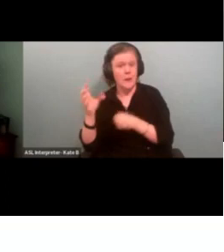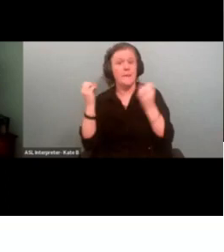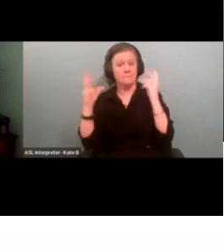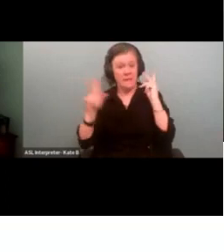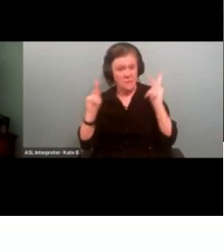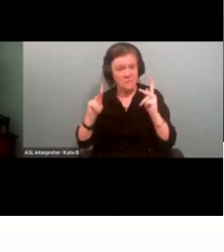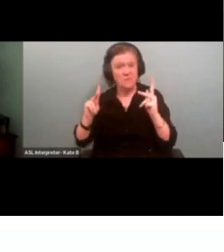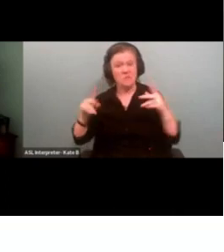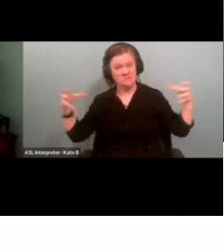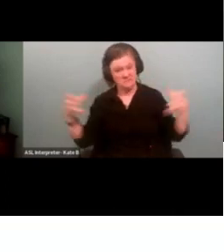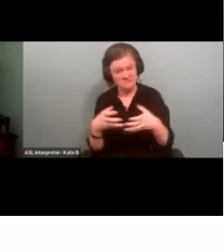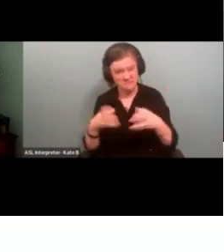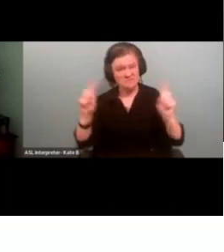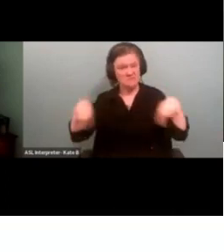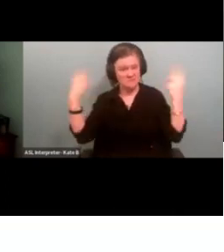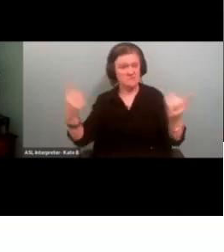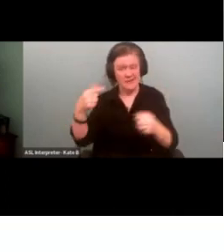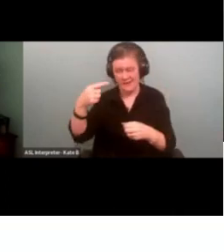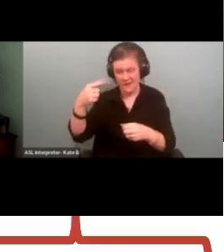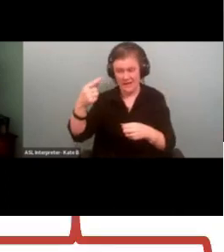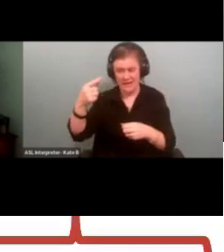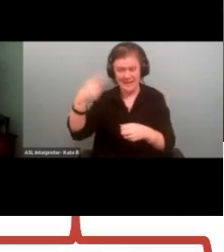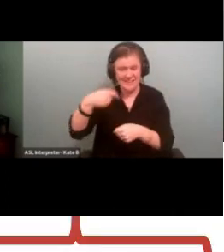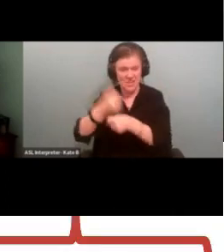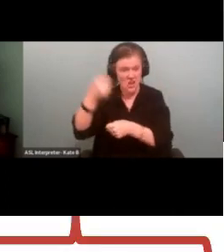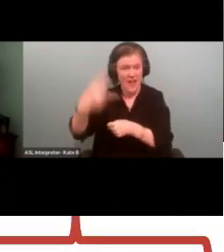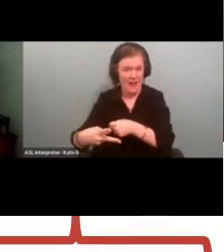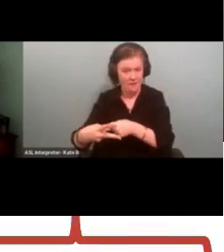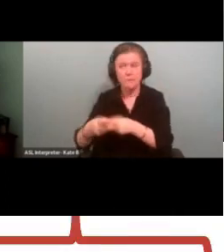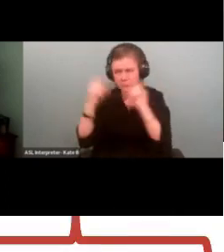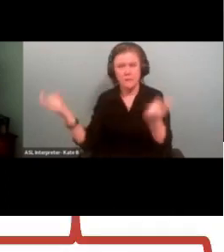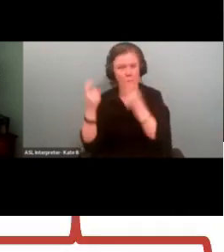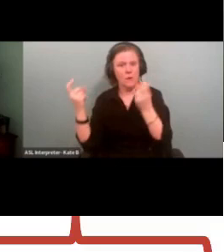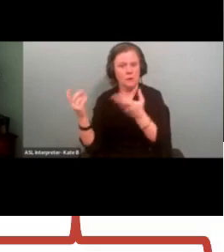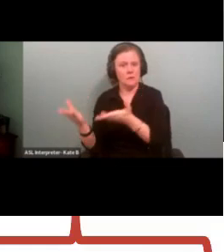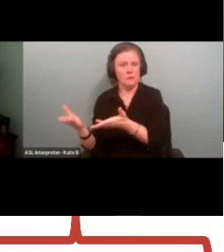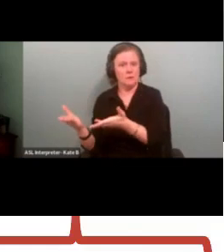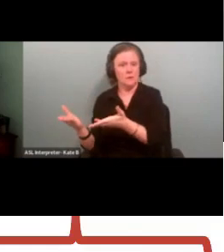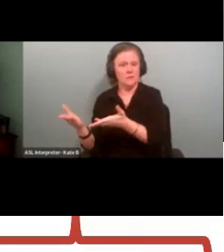long time, done a lot of work, and we want to celebrate that. And this is probably the last 60